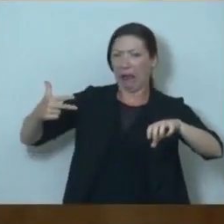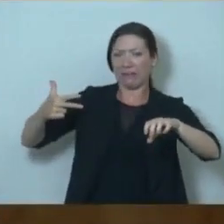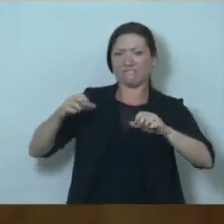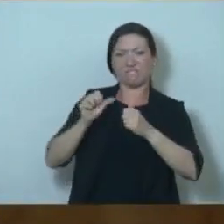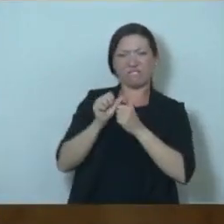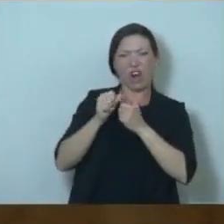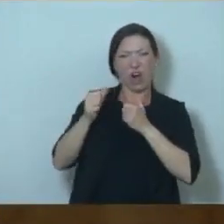THAT WORRY BED.